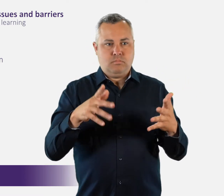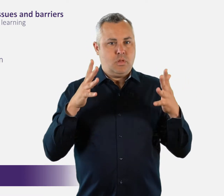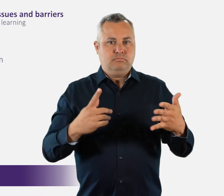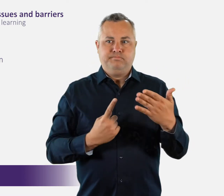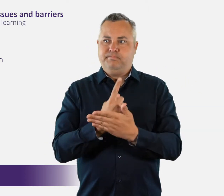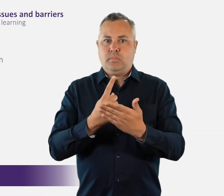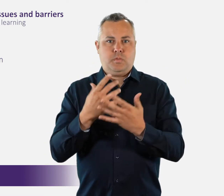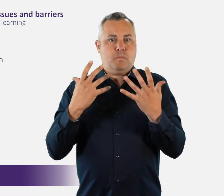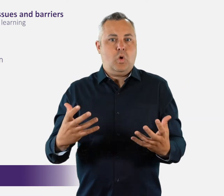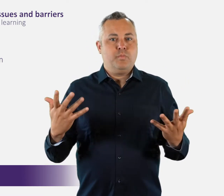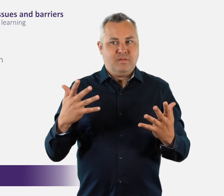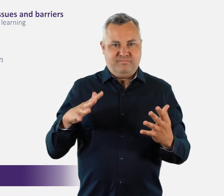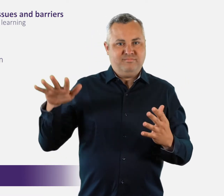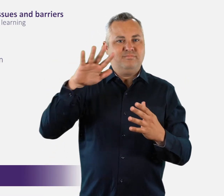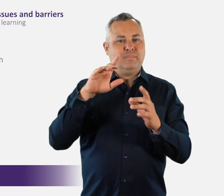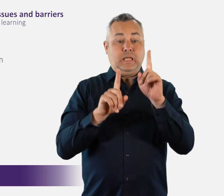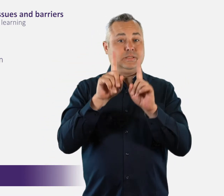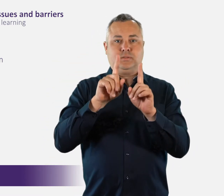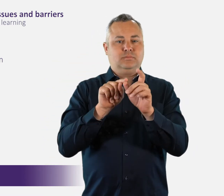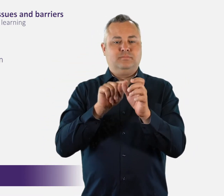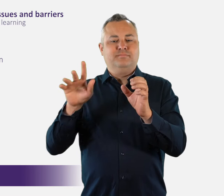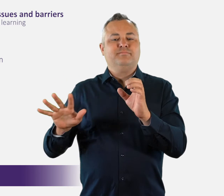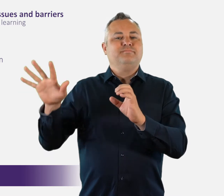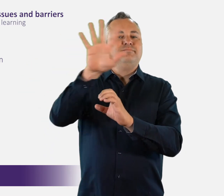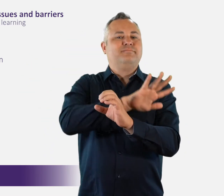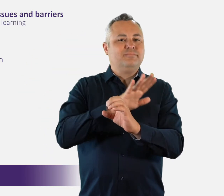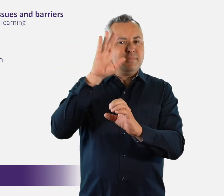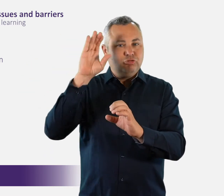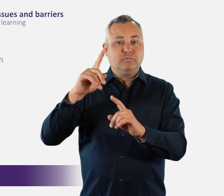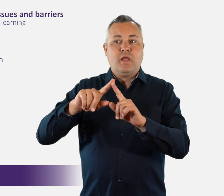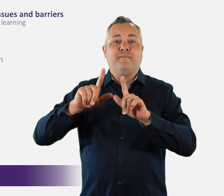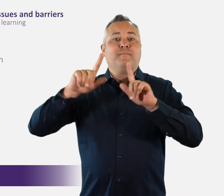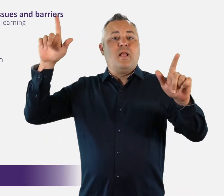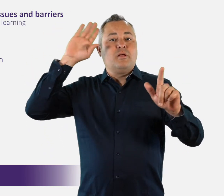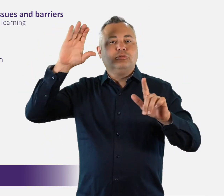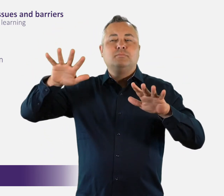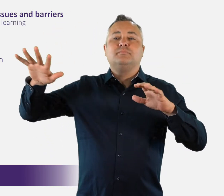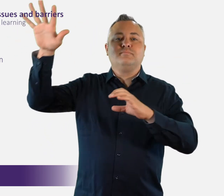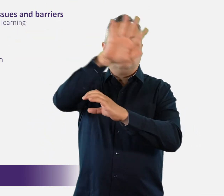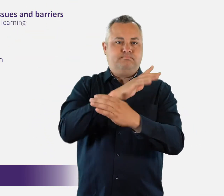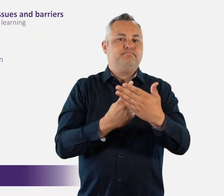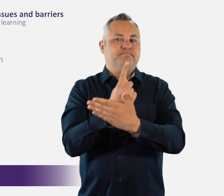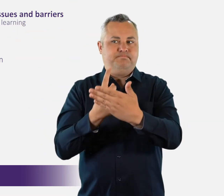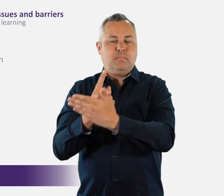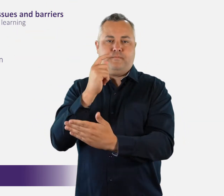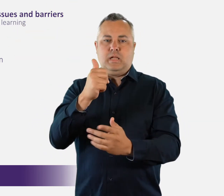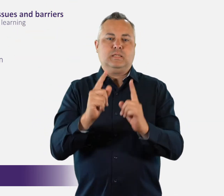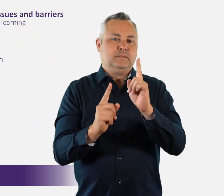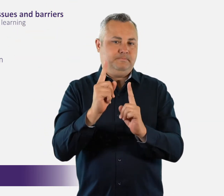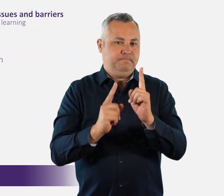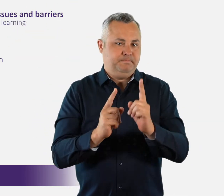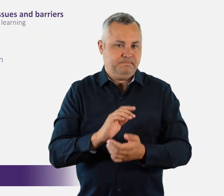These barriers are often more pronounced for students in regional, rural and remote areas.